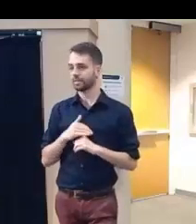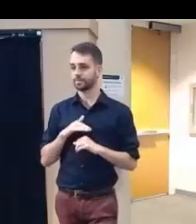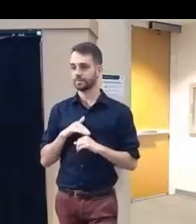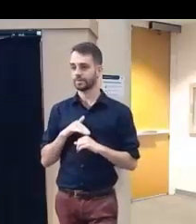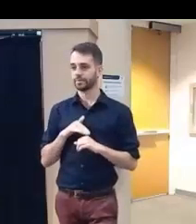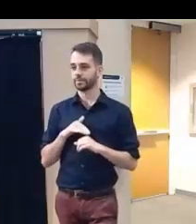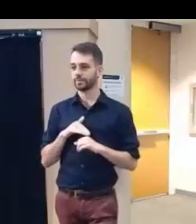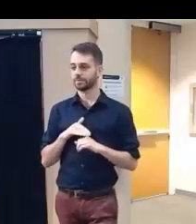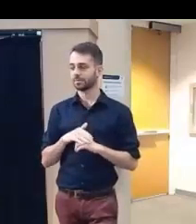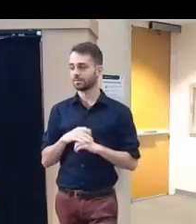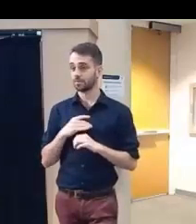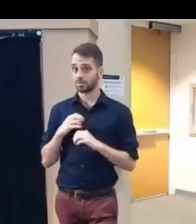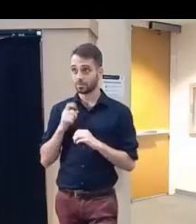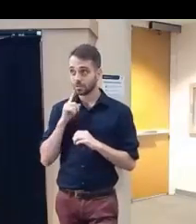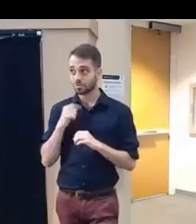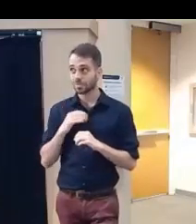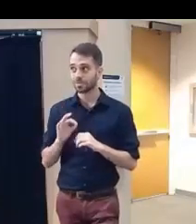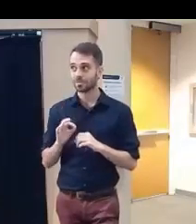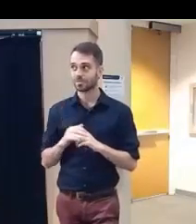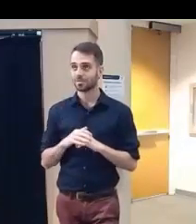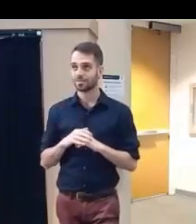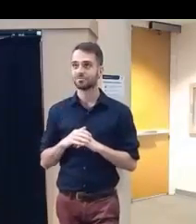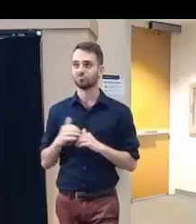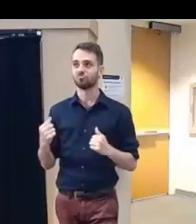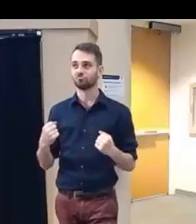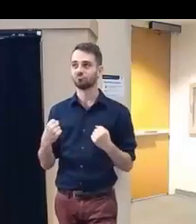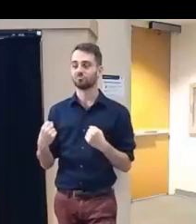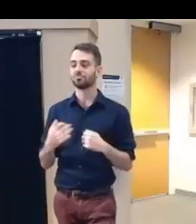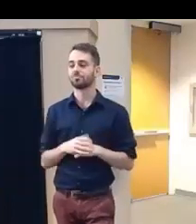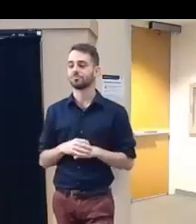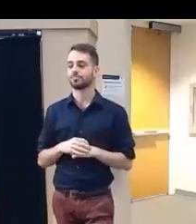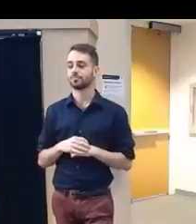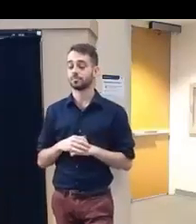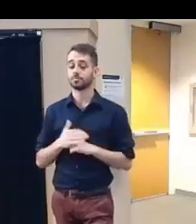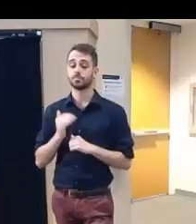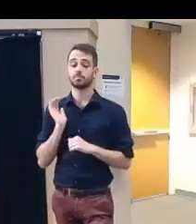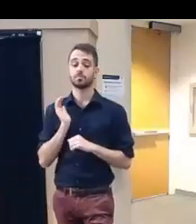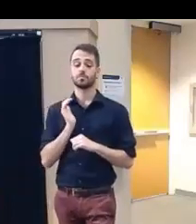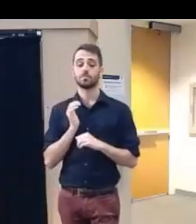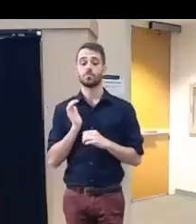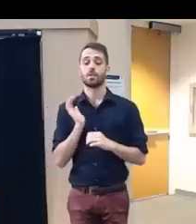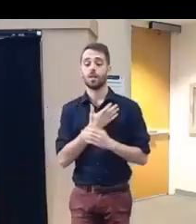okay can you hear me now all right so um our the initiative I I talked about we did